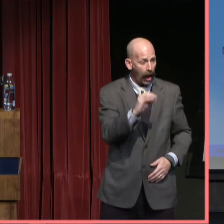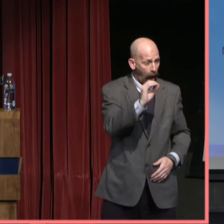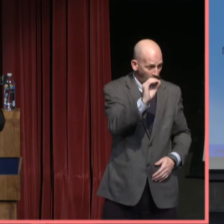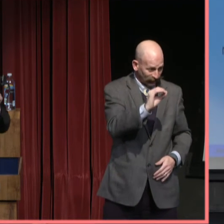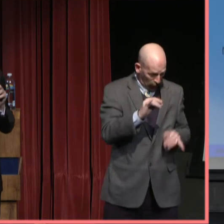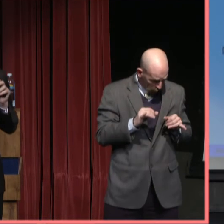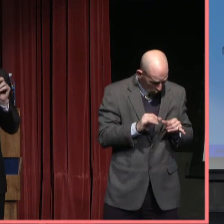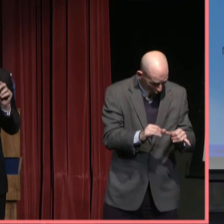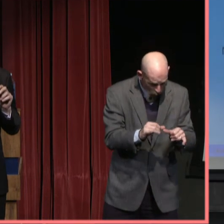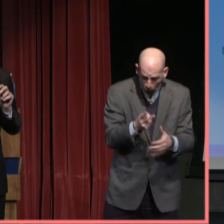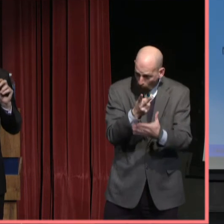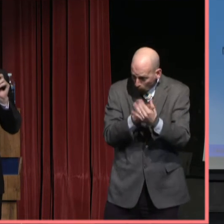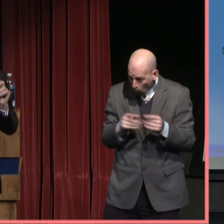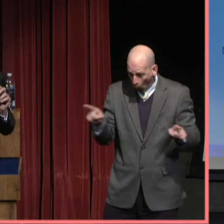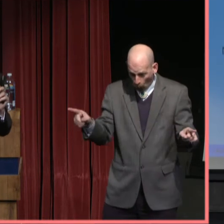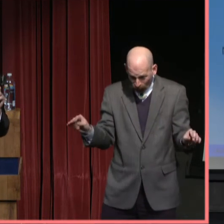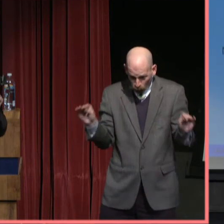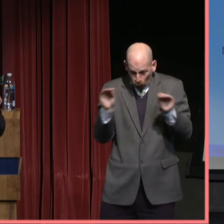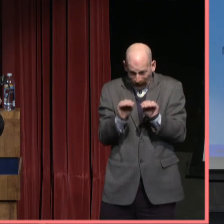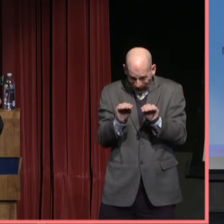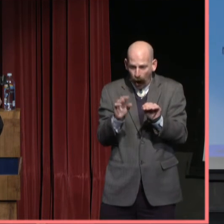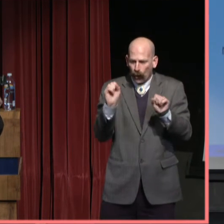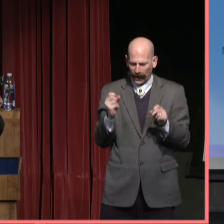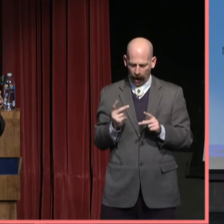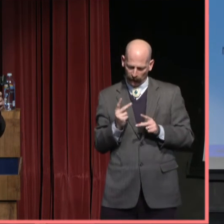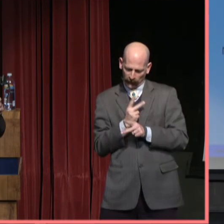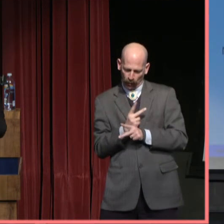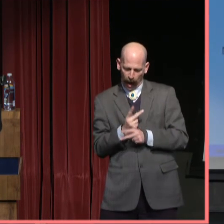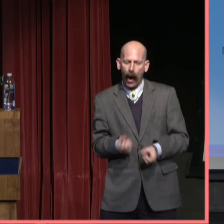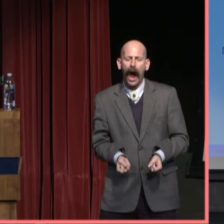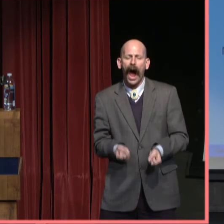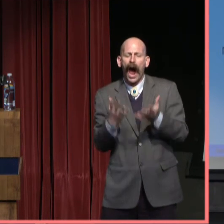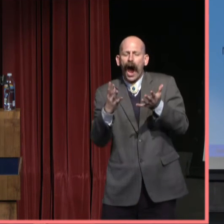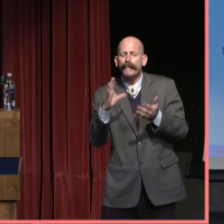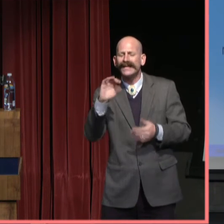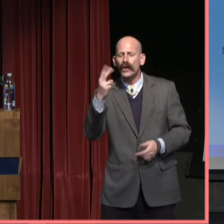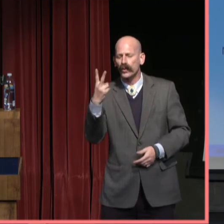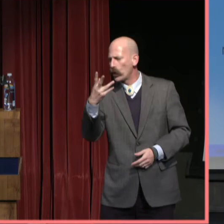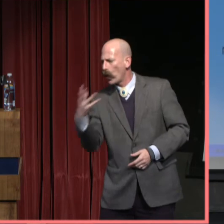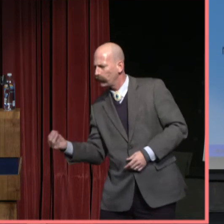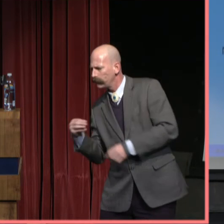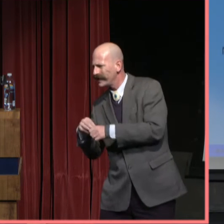we can calculate how much CO2 is going into the oceans and how much into the forests.